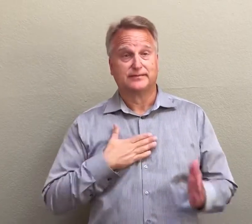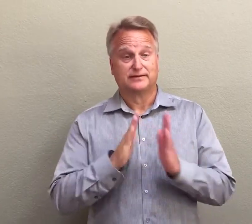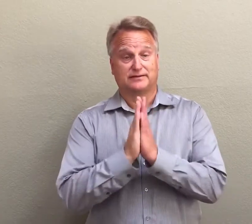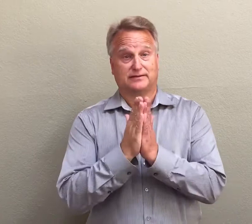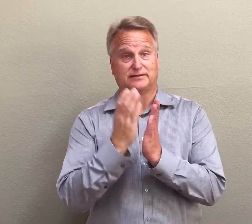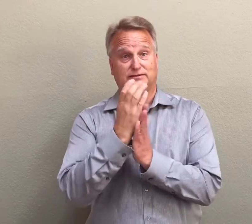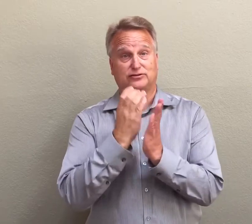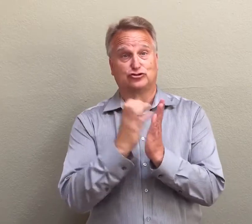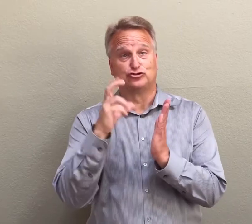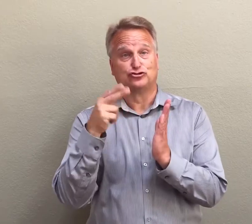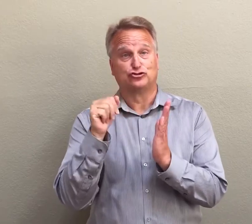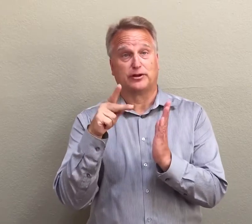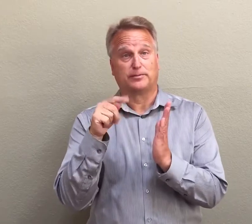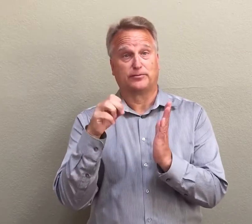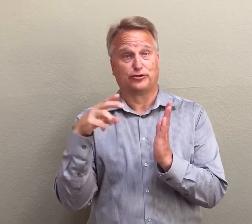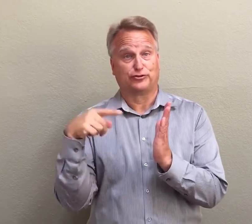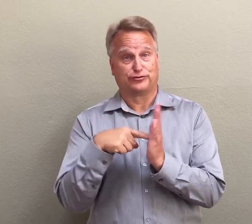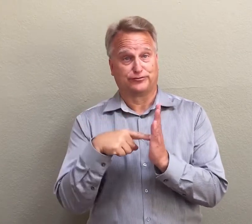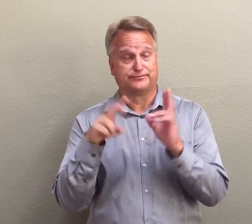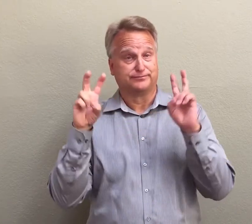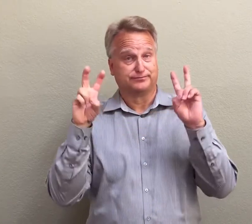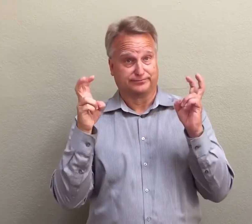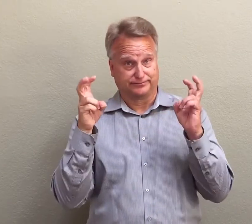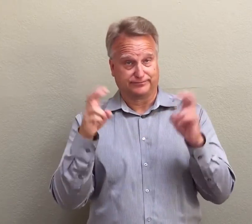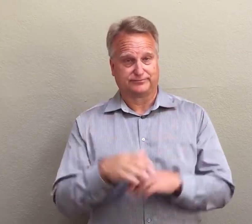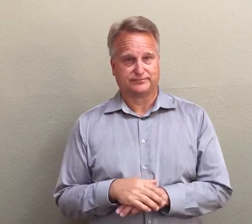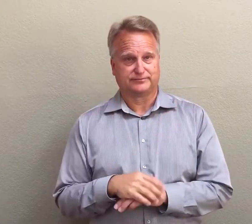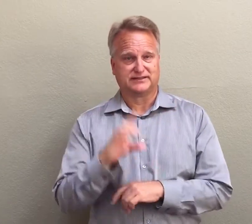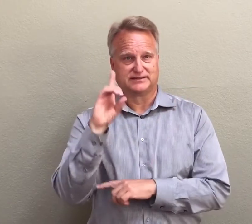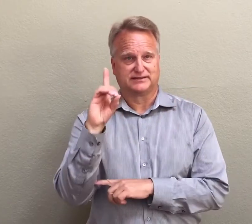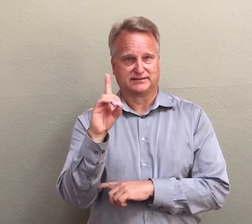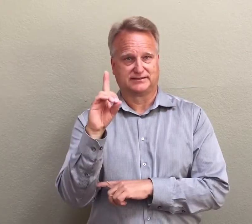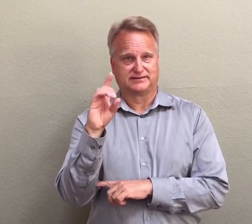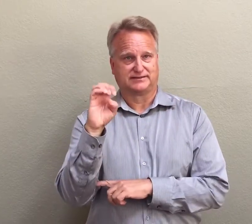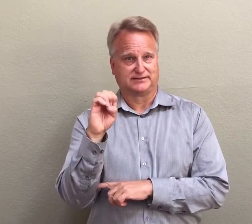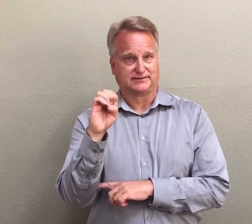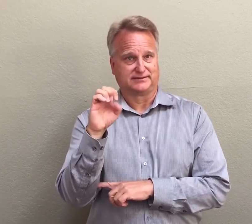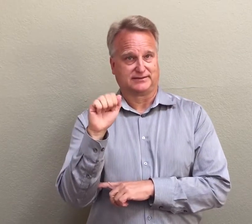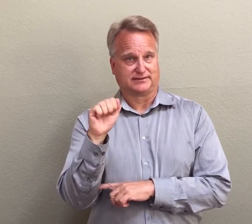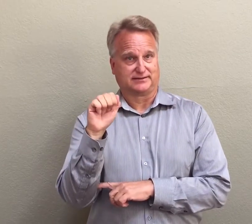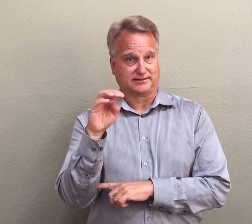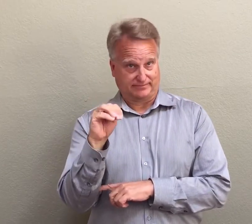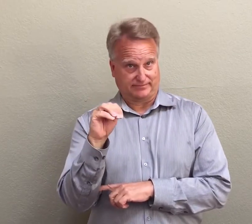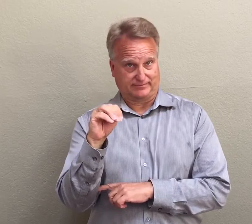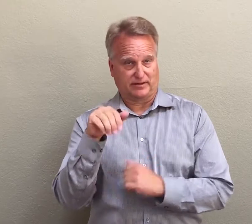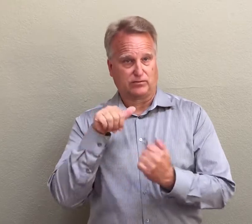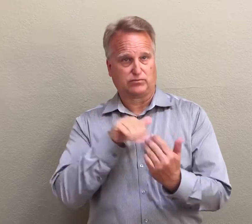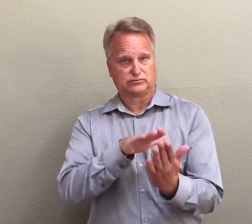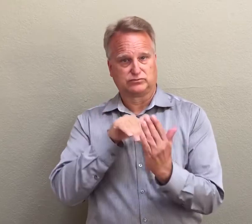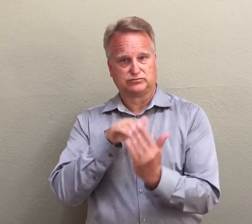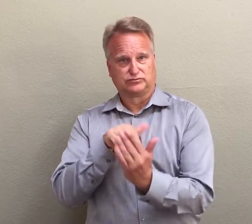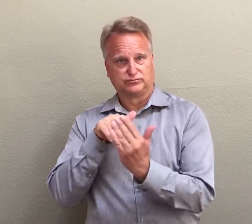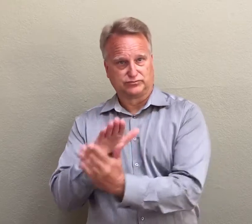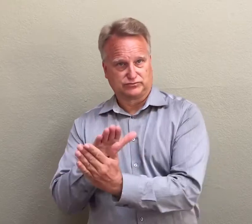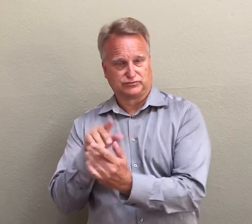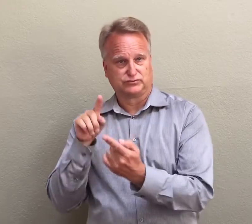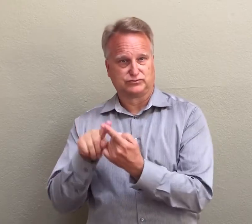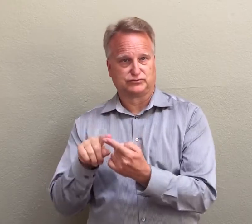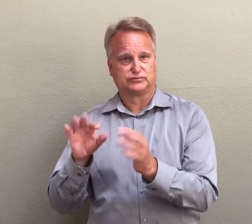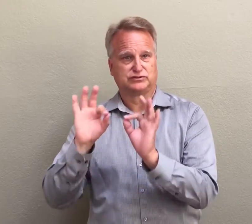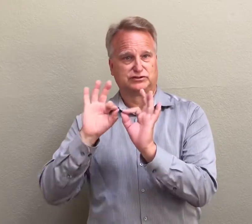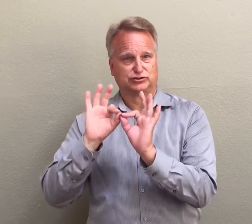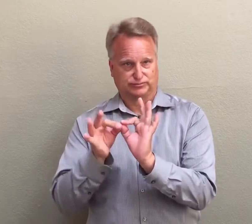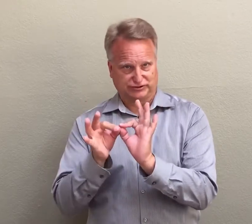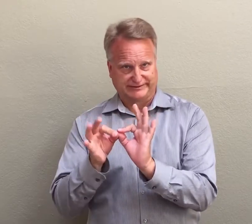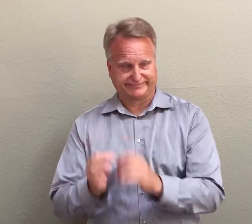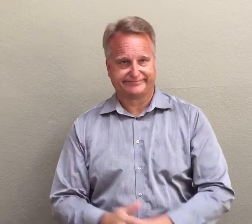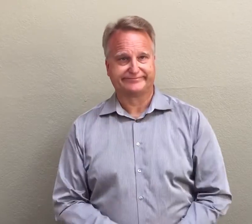My chapter is “DEAM Approaches to Interpreting.”